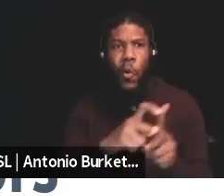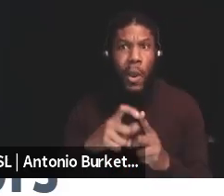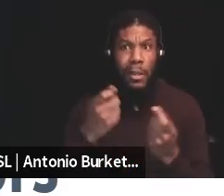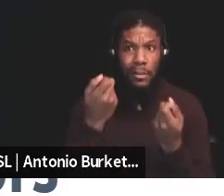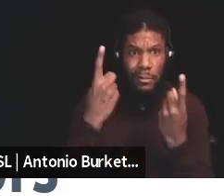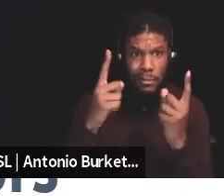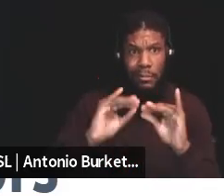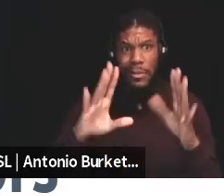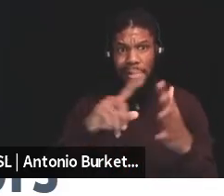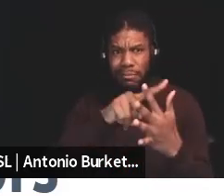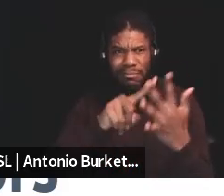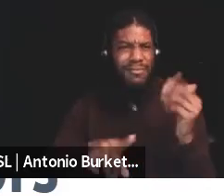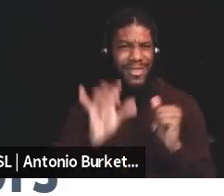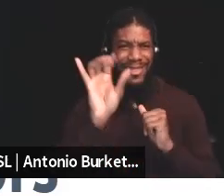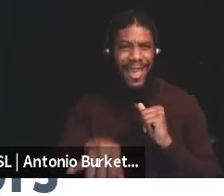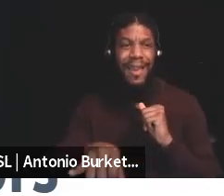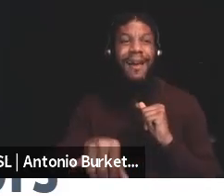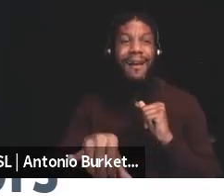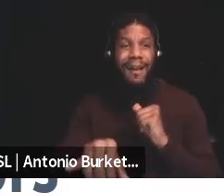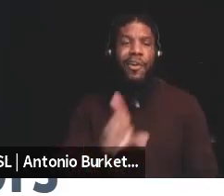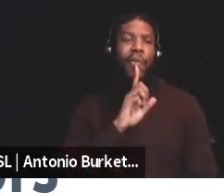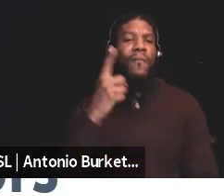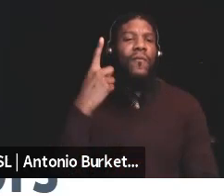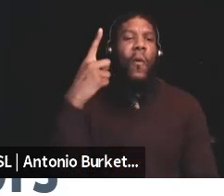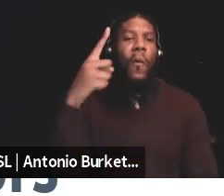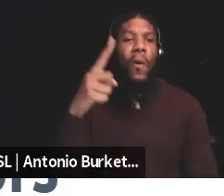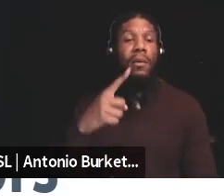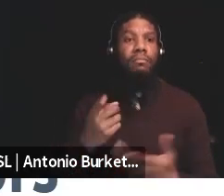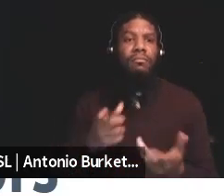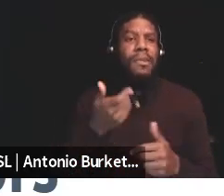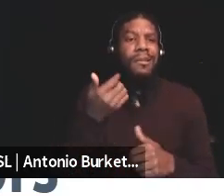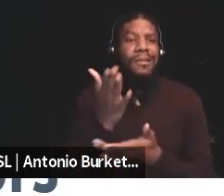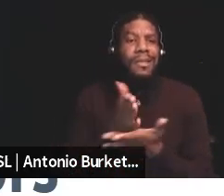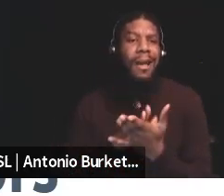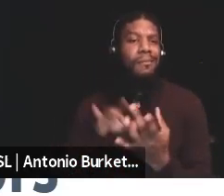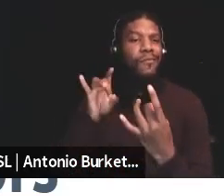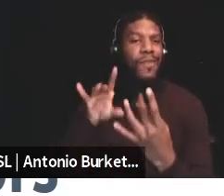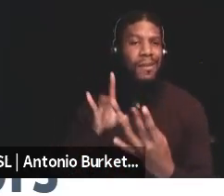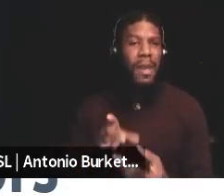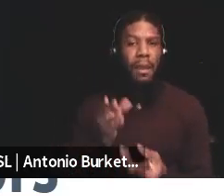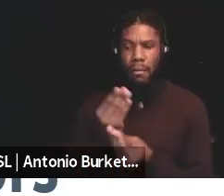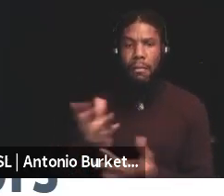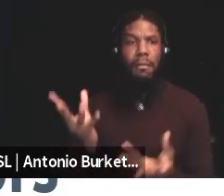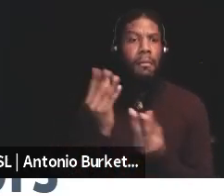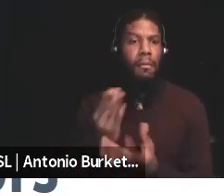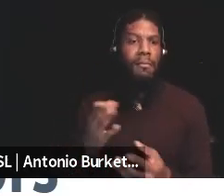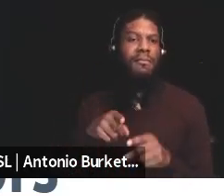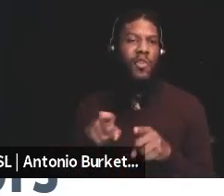thing. So this was a way to get a little of that feedback to them in that fully online environment.